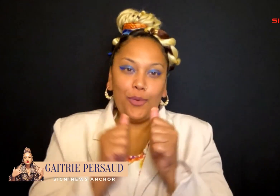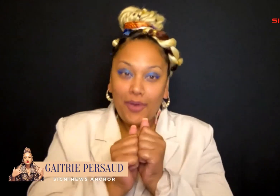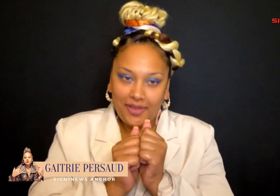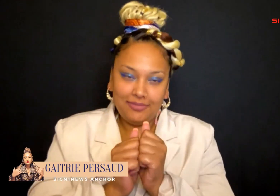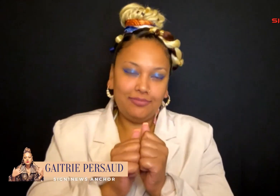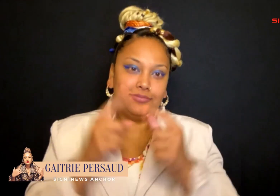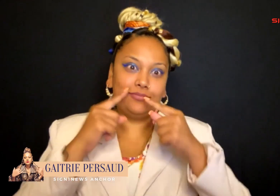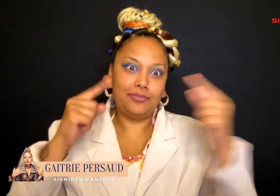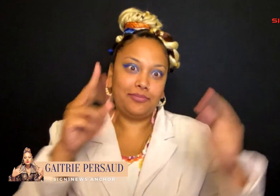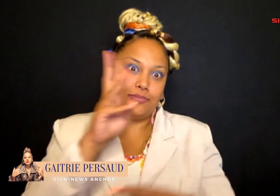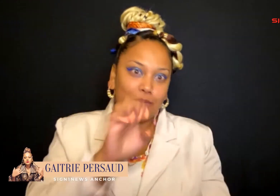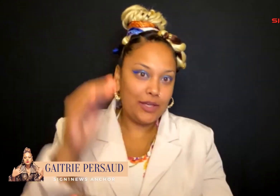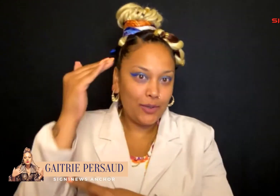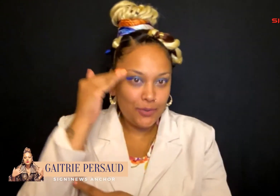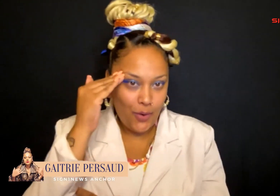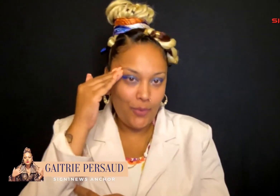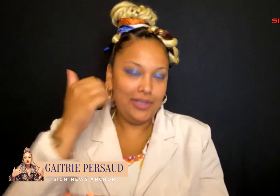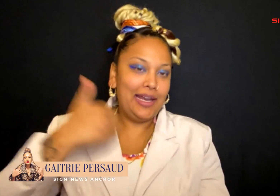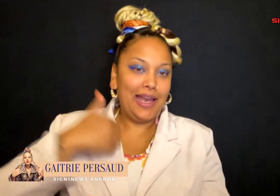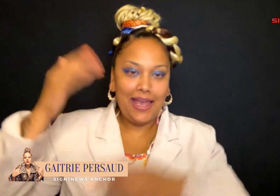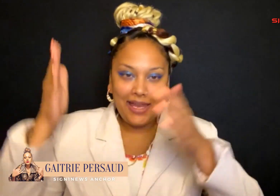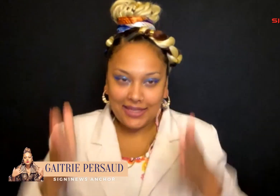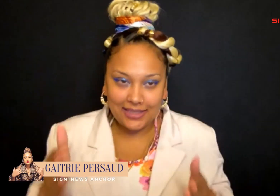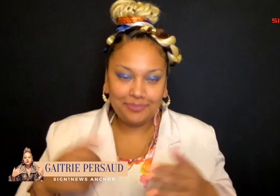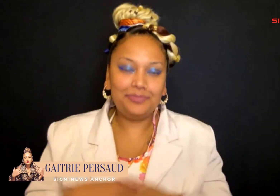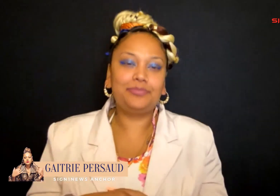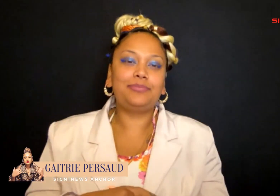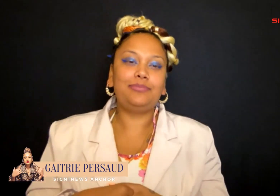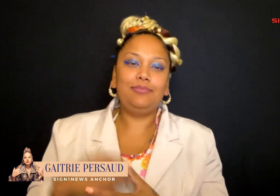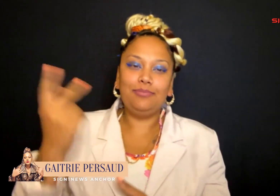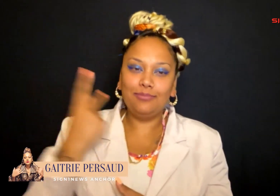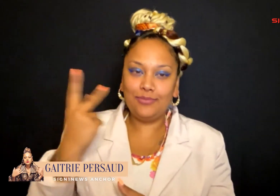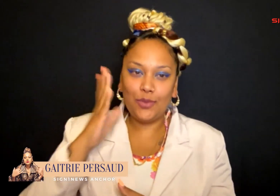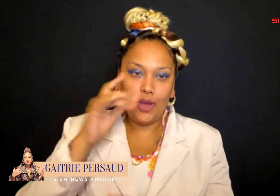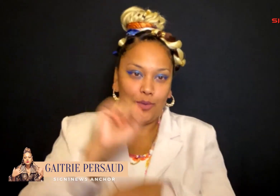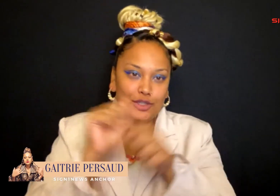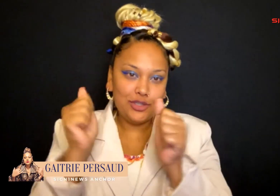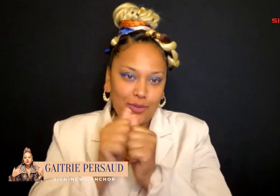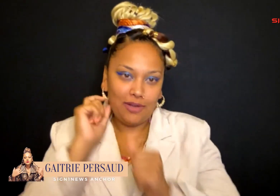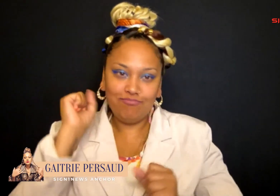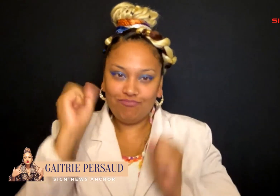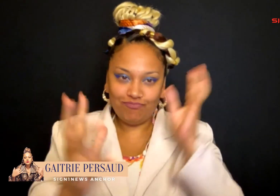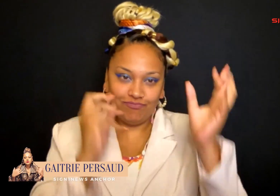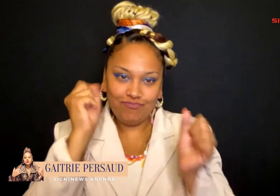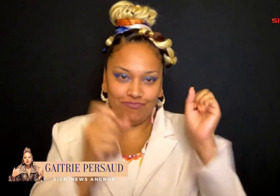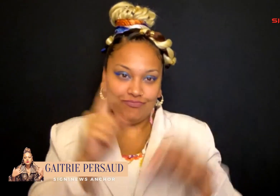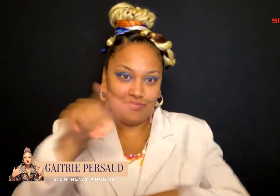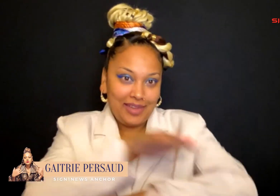I worked with the famous person that we all know we worked together performing on stage